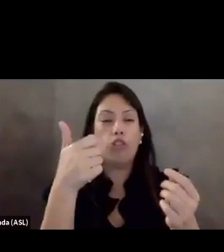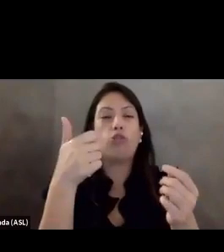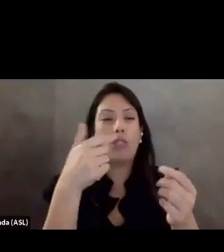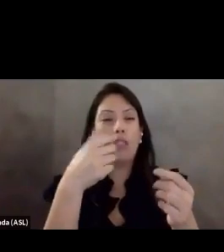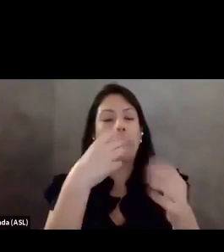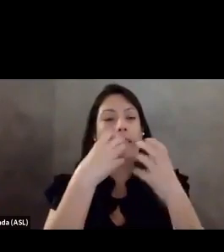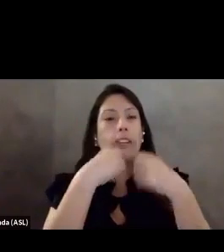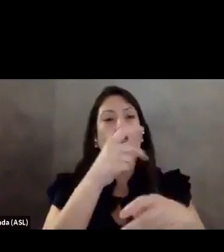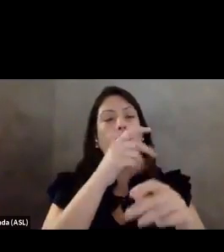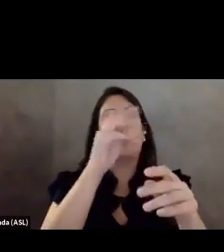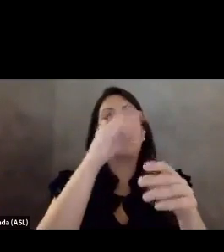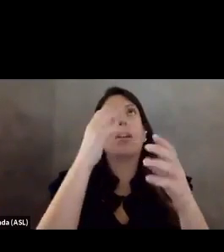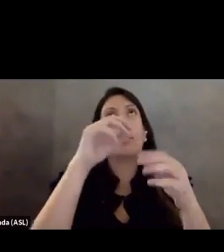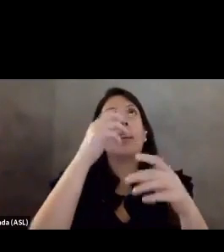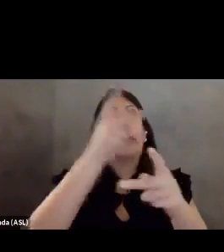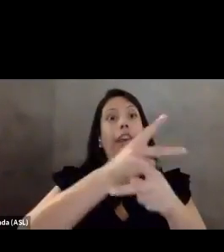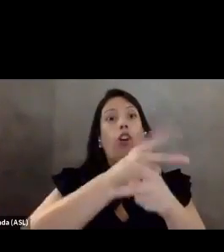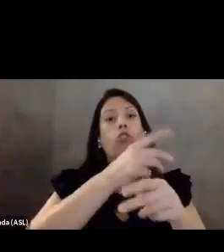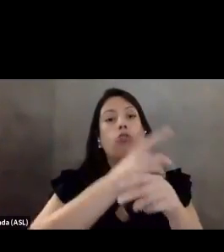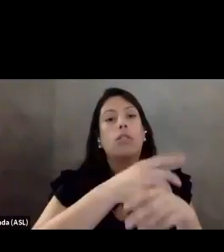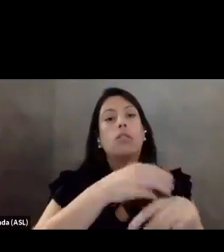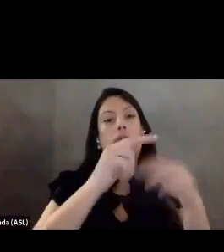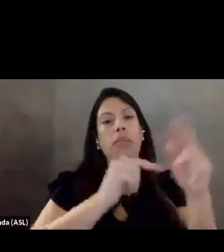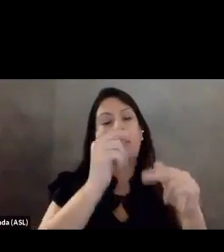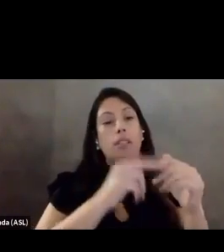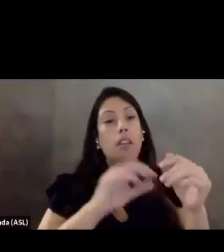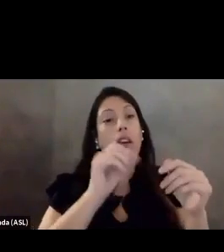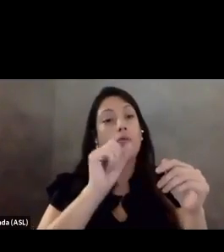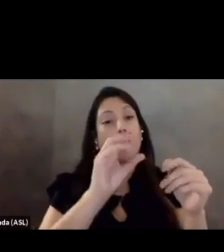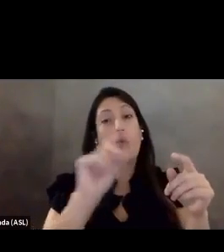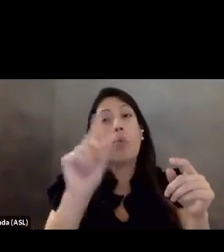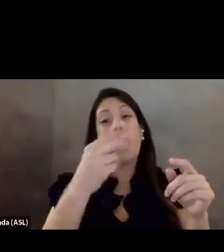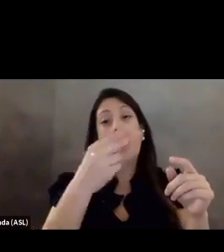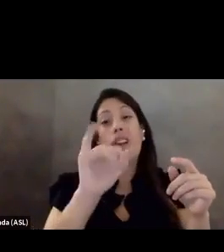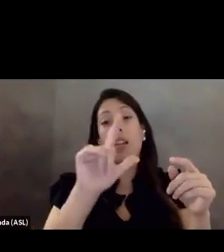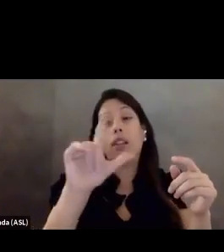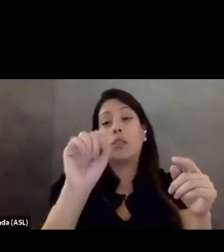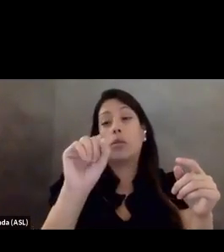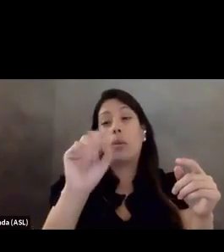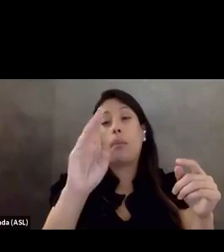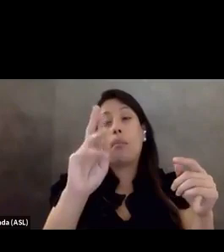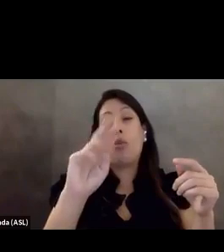and it is far away for people who may want to isolate or quarantine away from family